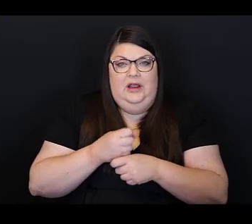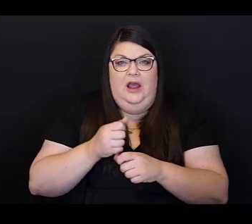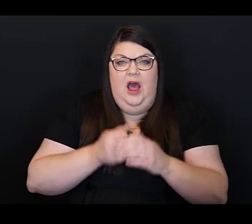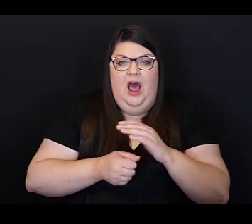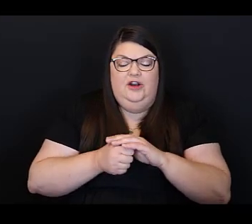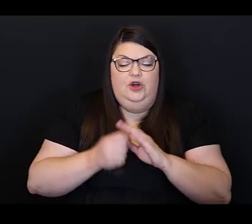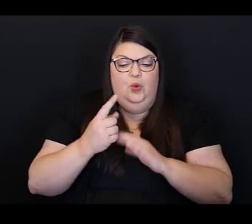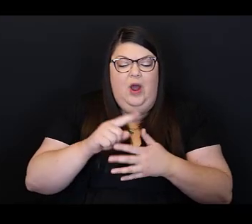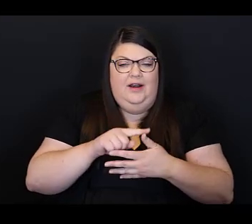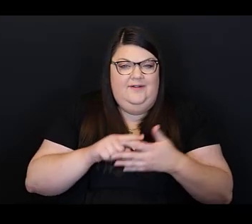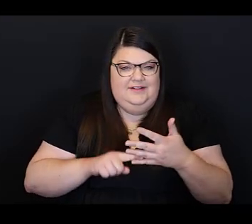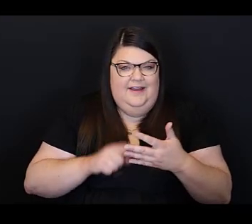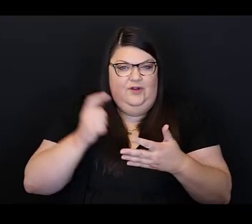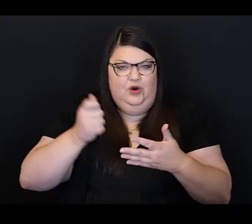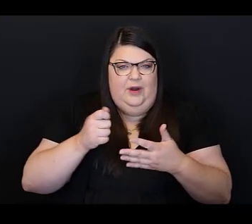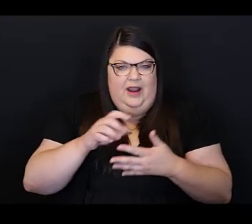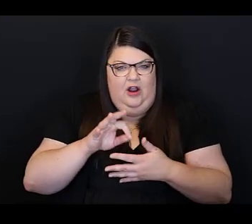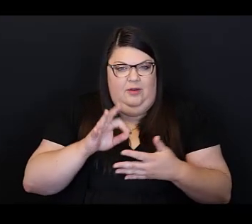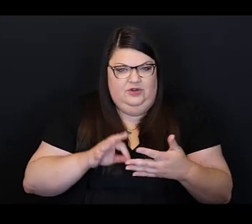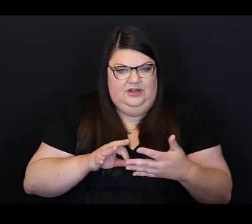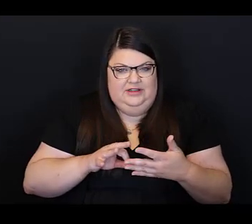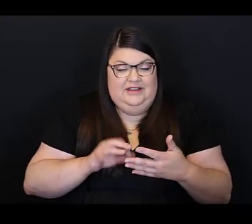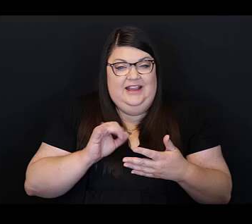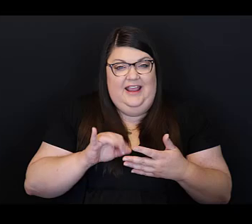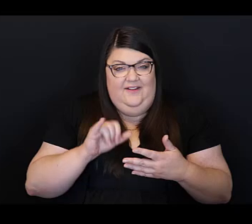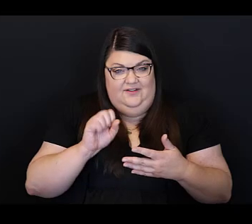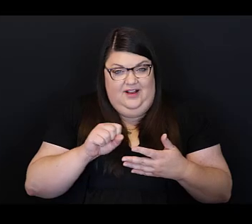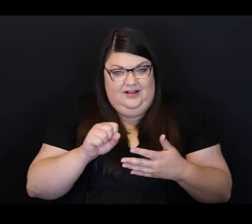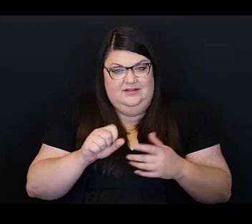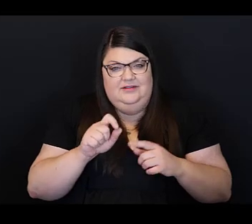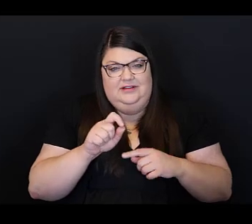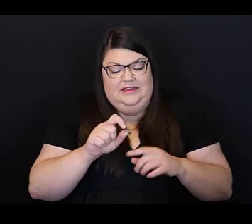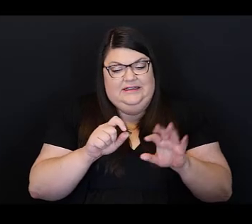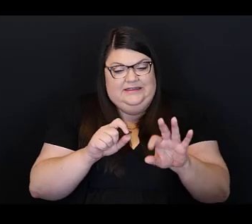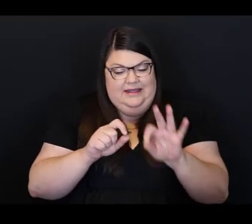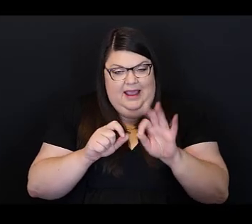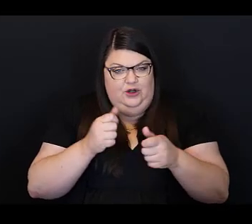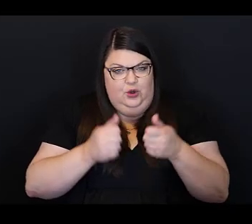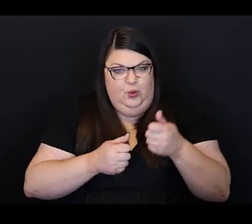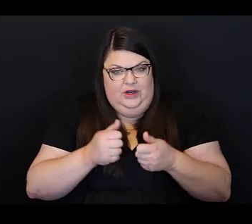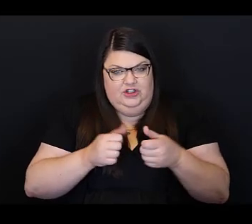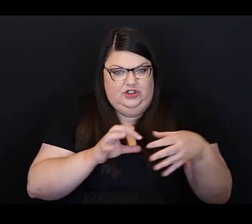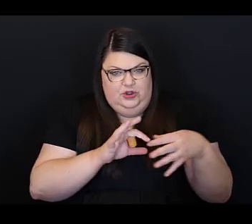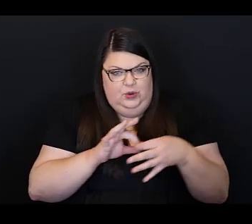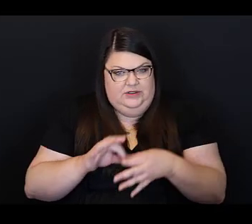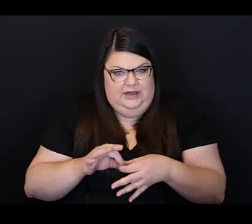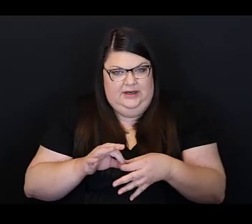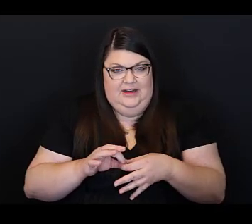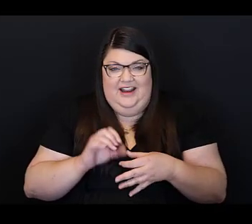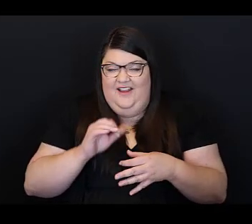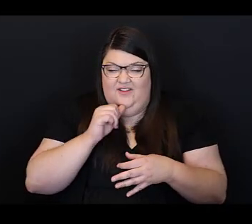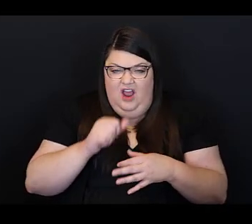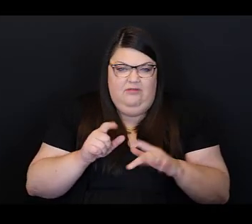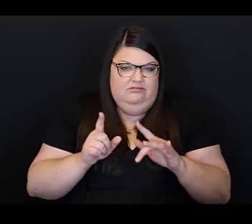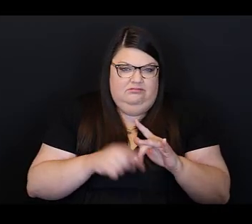grant options. If so, please select the grant associated. If not, you can skip this field. RSA